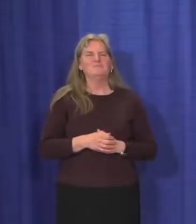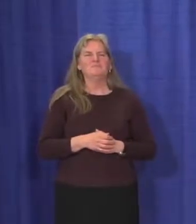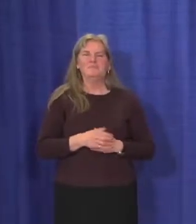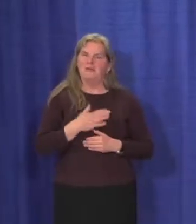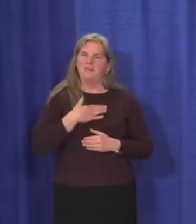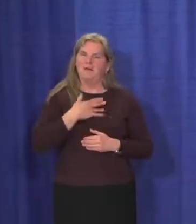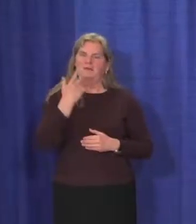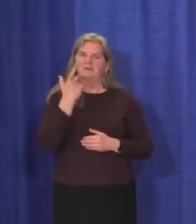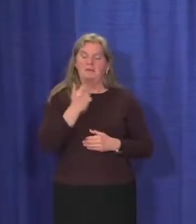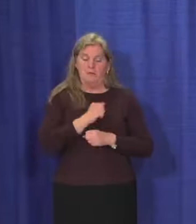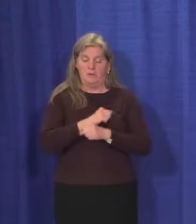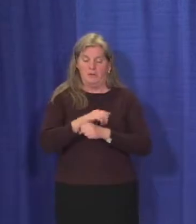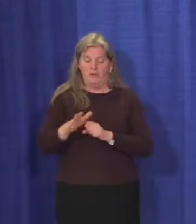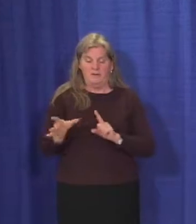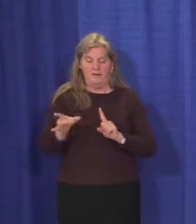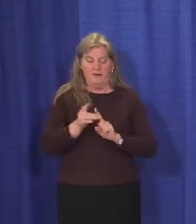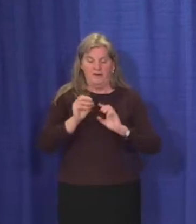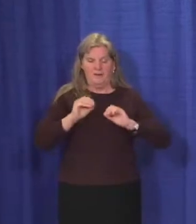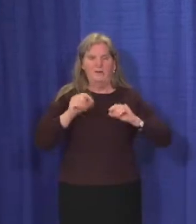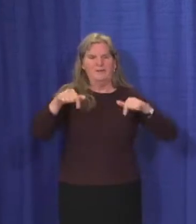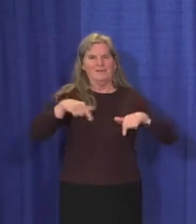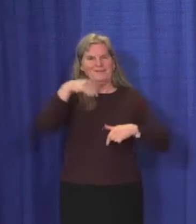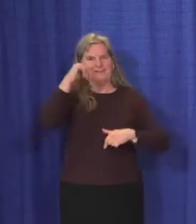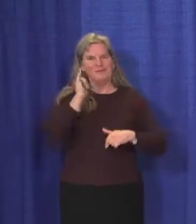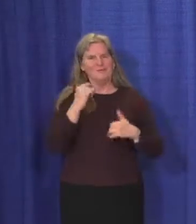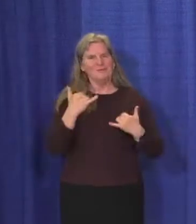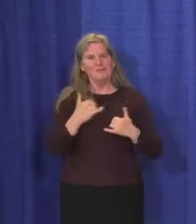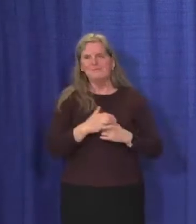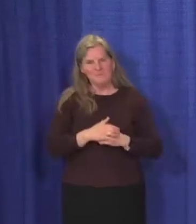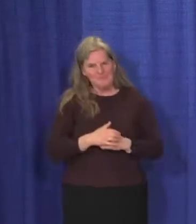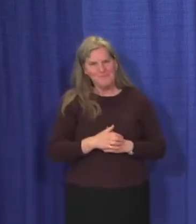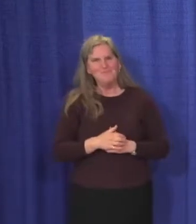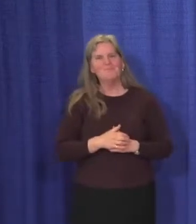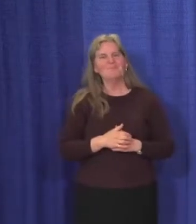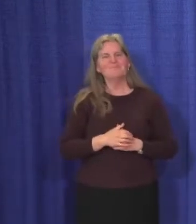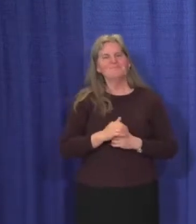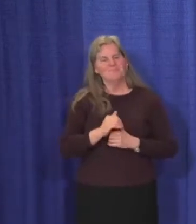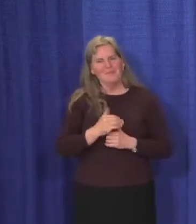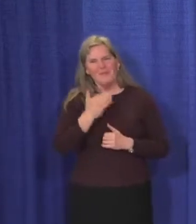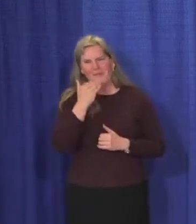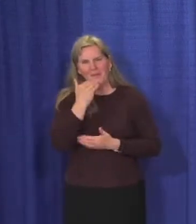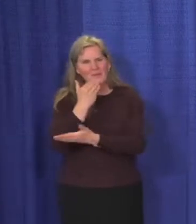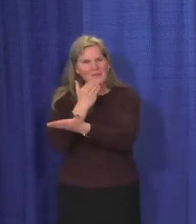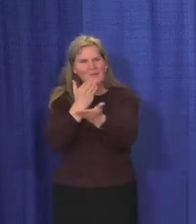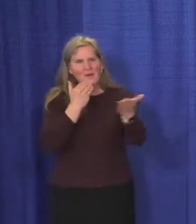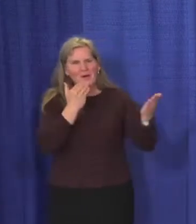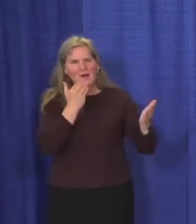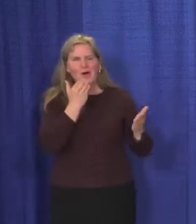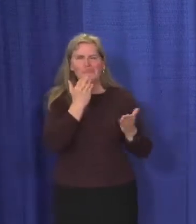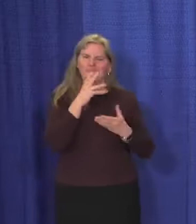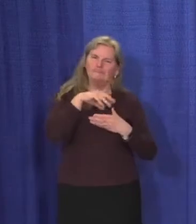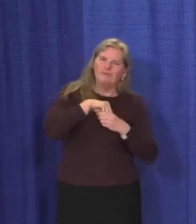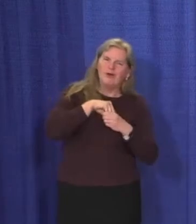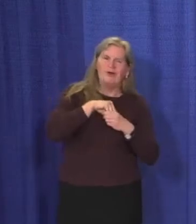Thank you and good morning. We have no active cases in Yukon thanks to the cooperation of all